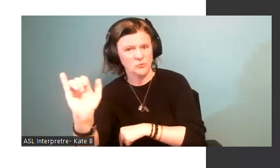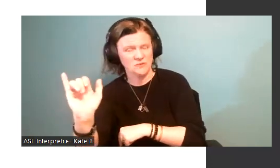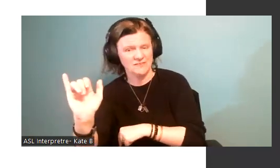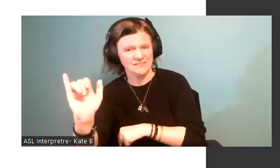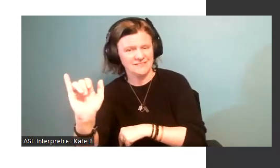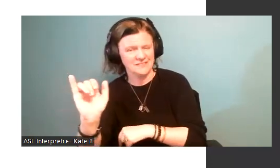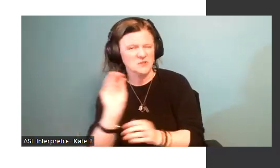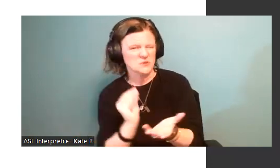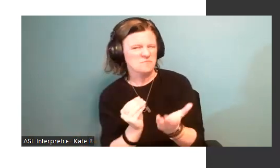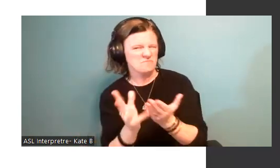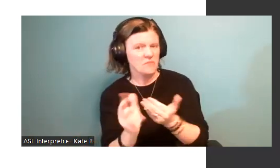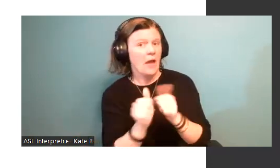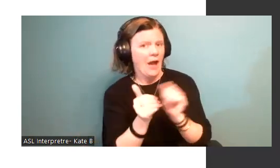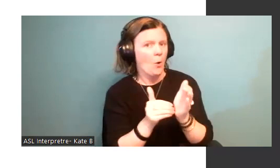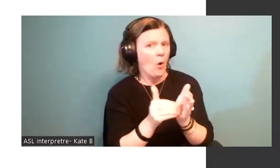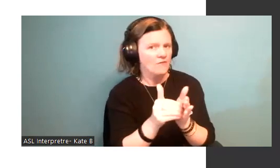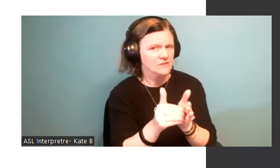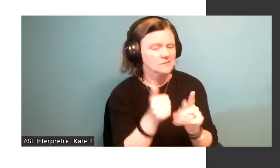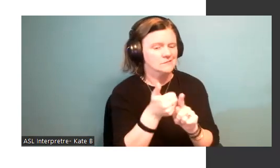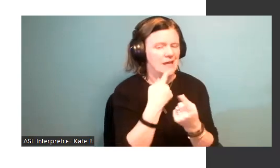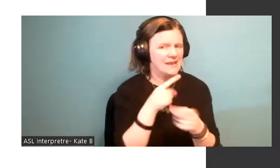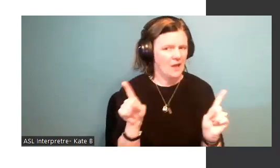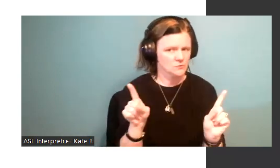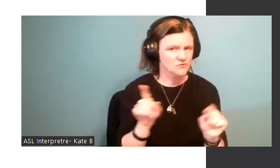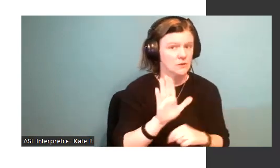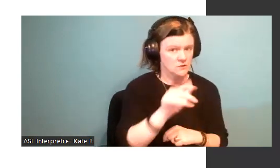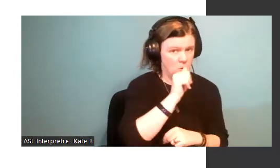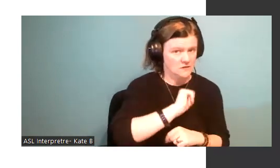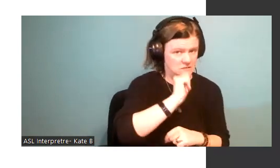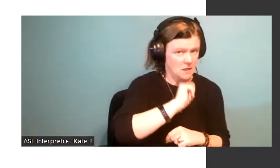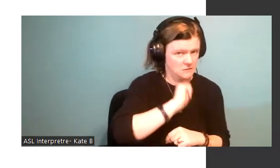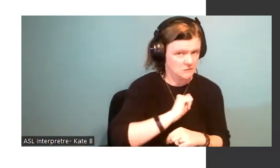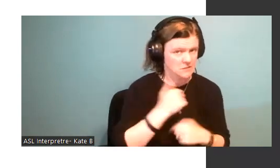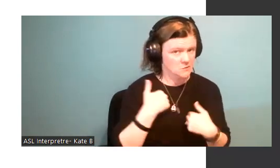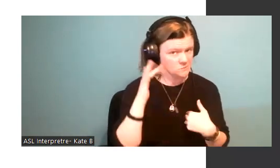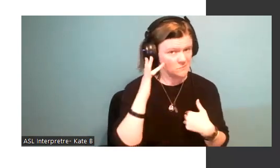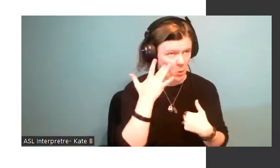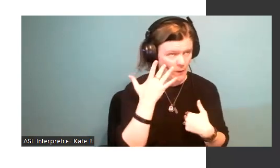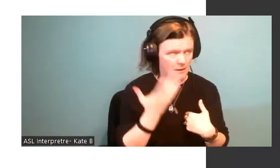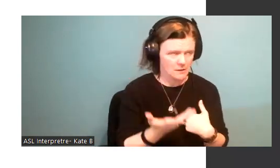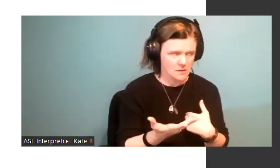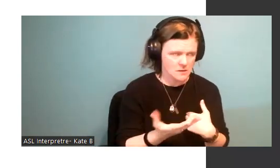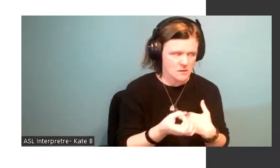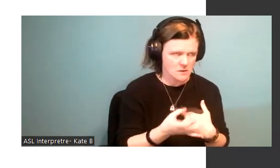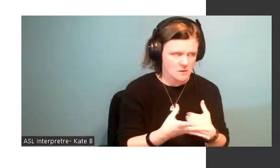getting annoyed at it, chances are the user out in the general public is going to be annoyed at it.